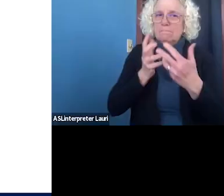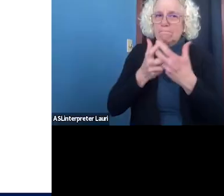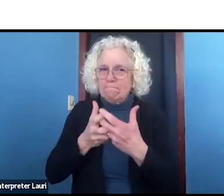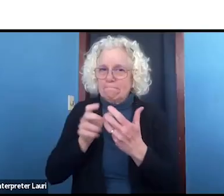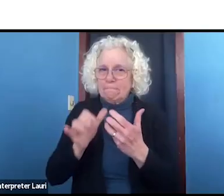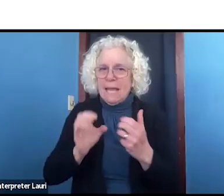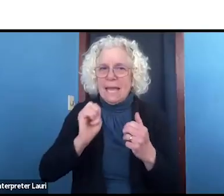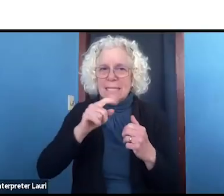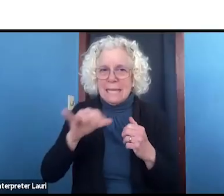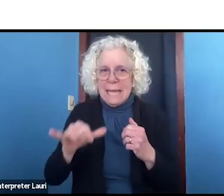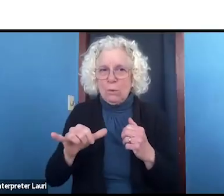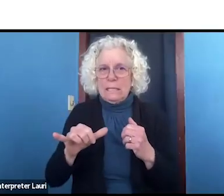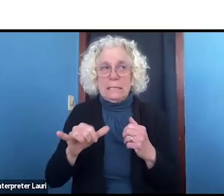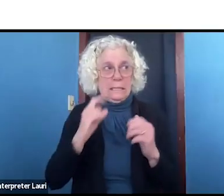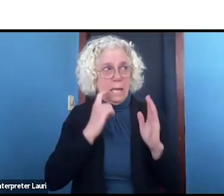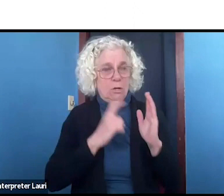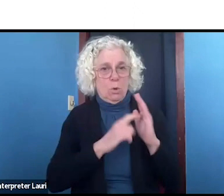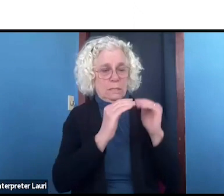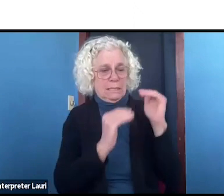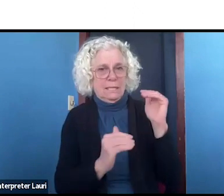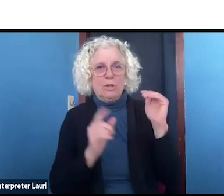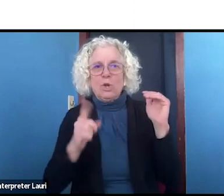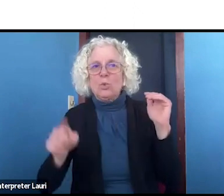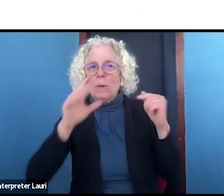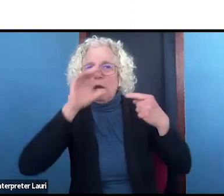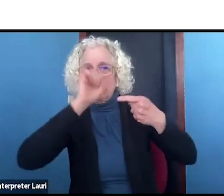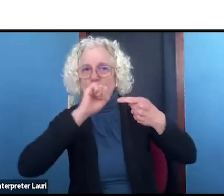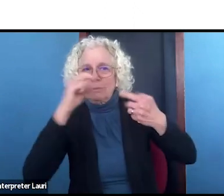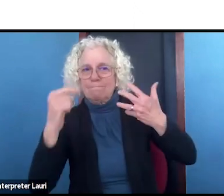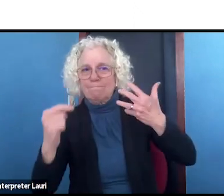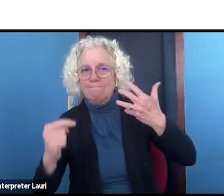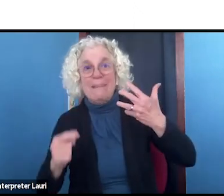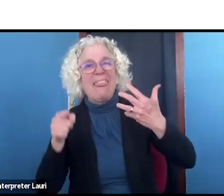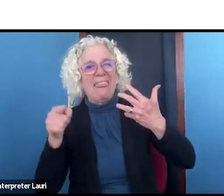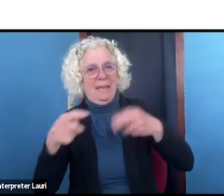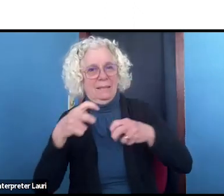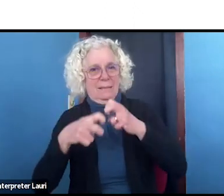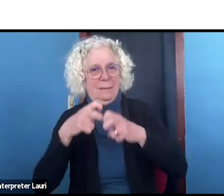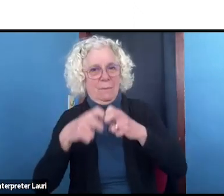and disparities, assumptions, part of the problem and I think we need to identify them upfront.